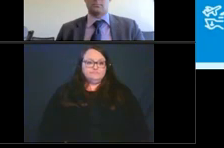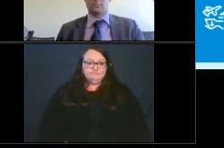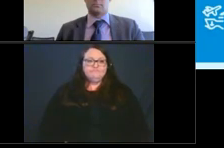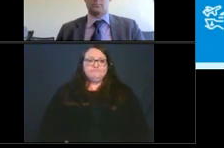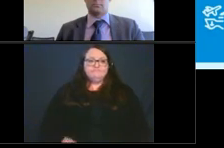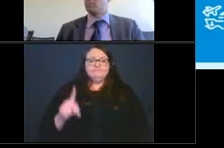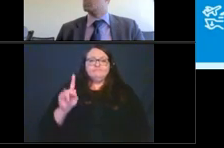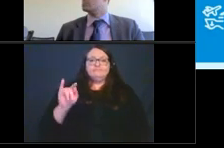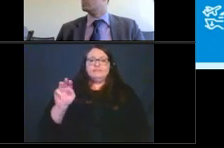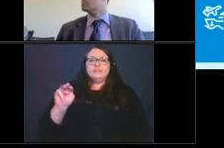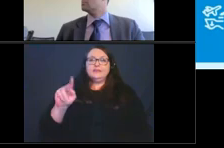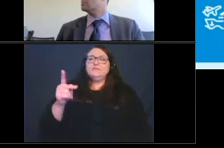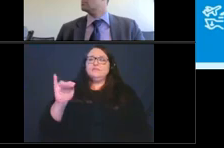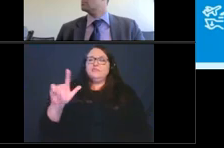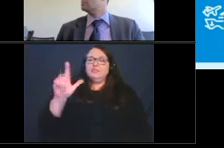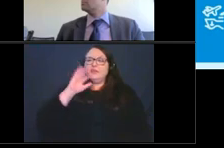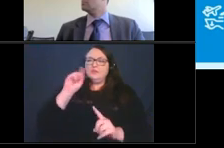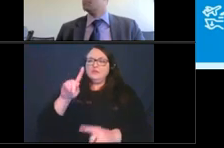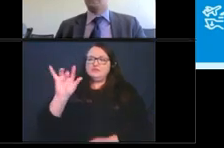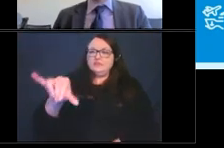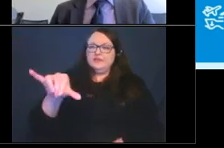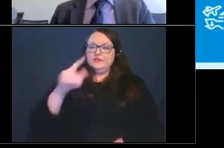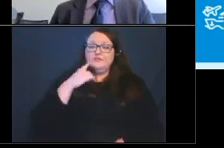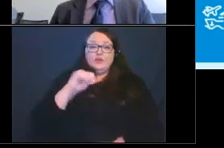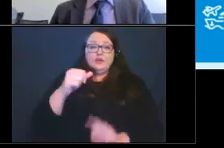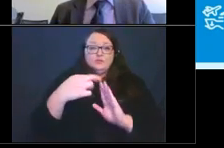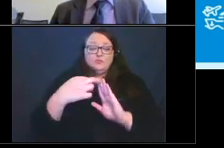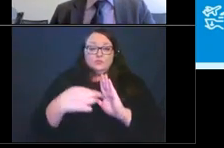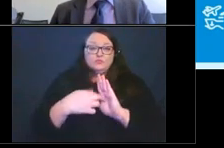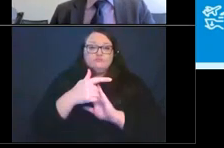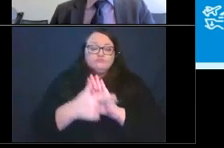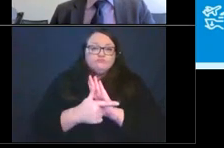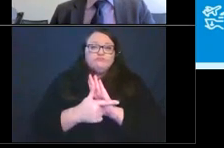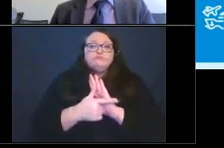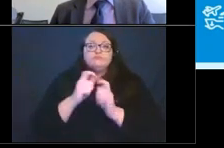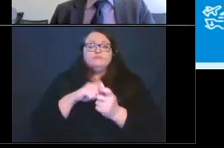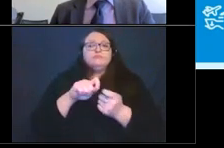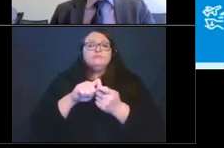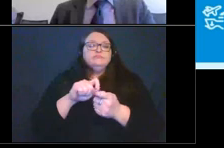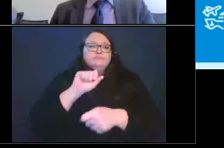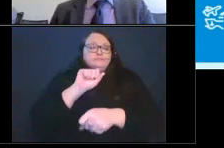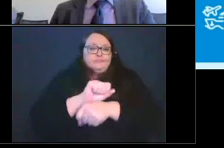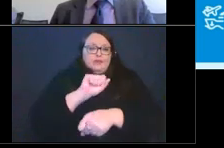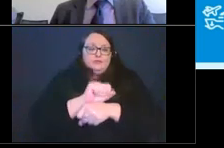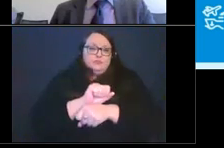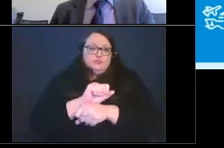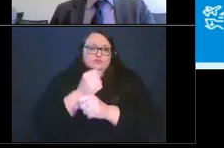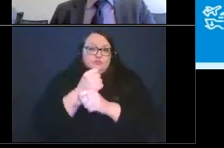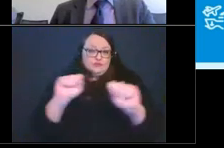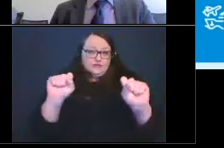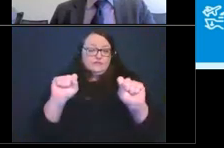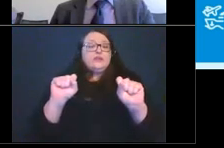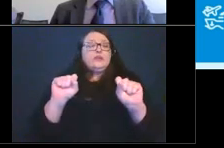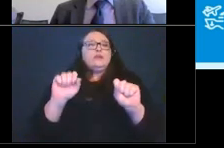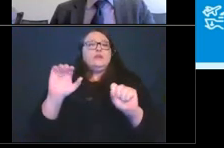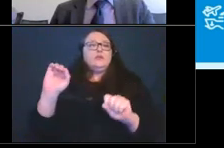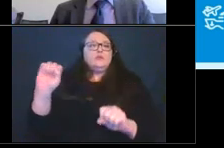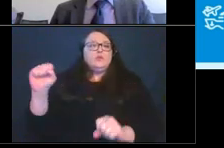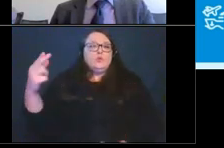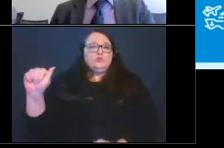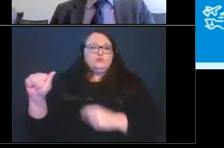sort of regulation, especially for occupational safety, we would defer to OSHA. But I will note